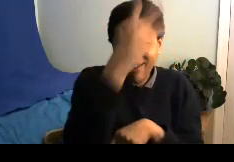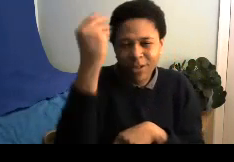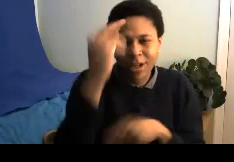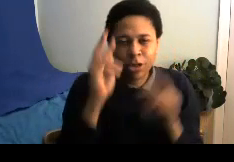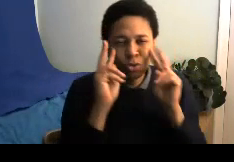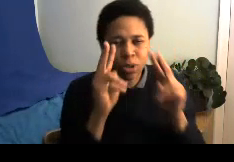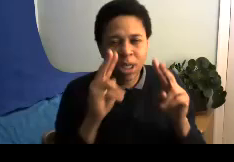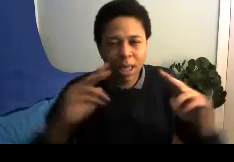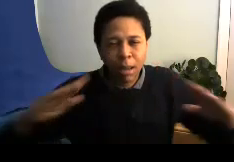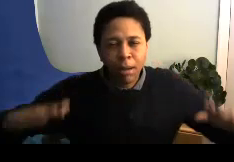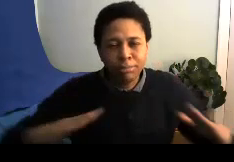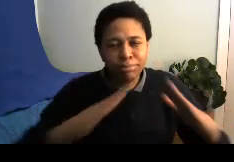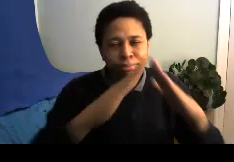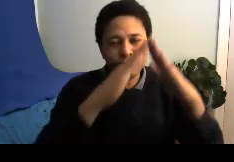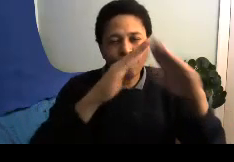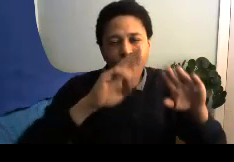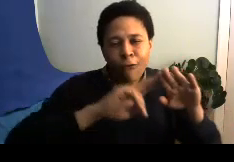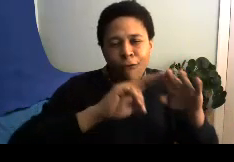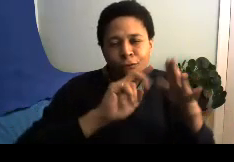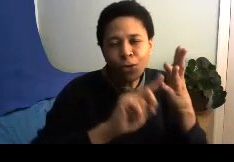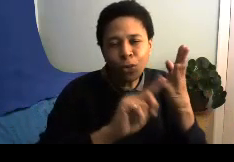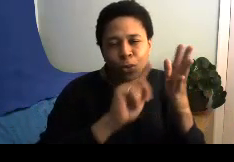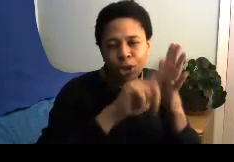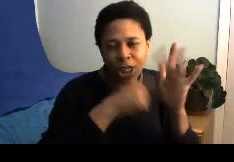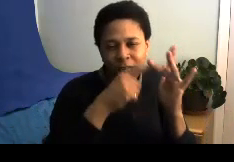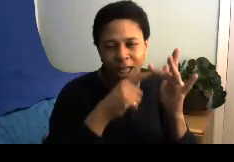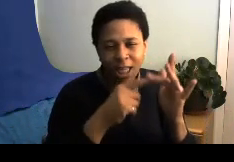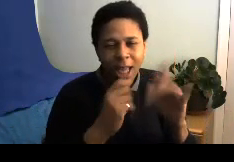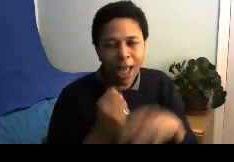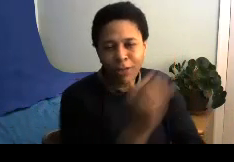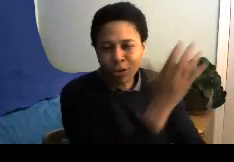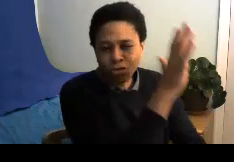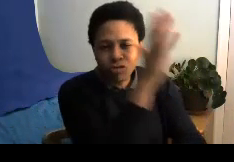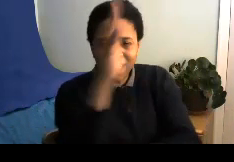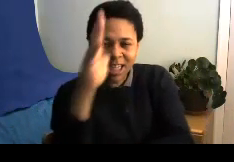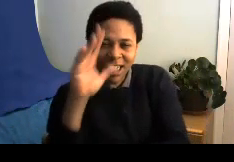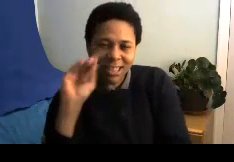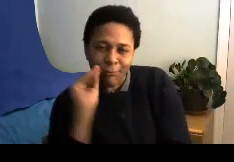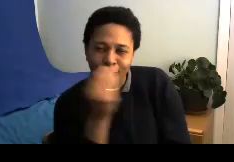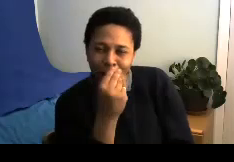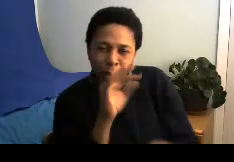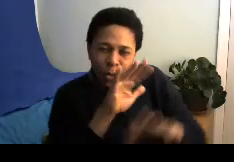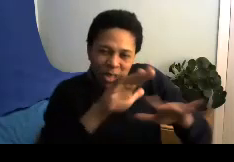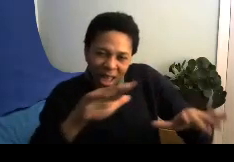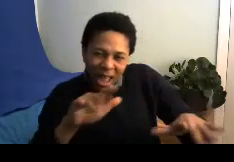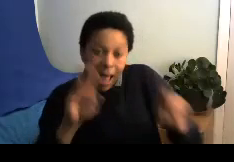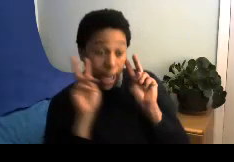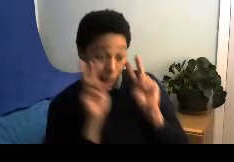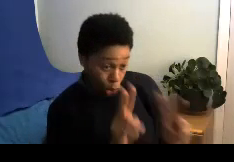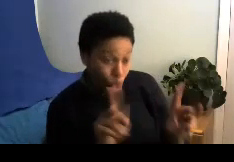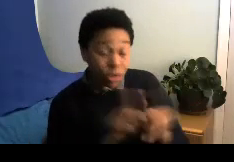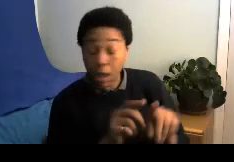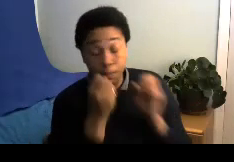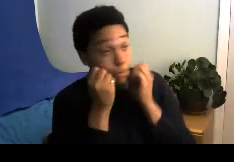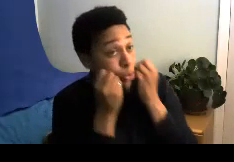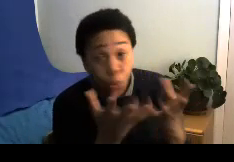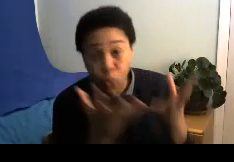background, and you've got sort of all the trees and flowers and plants and tropical birds you could ever imagine. And in the